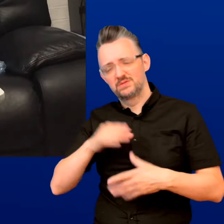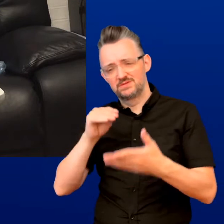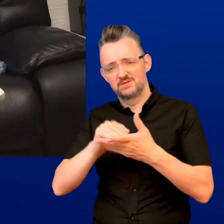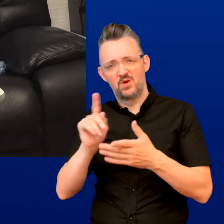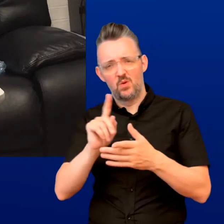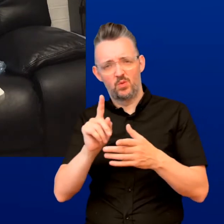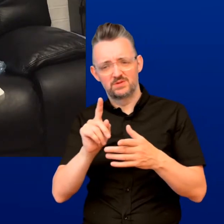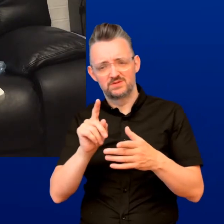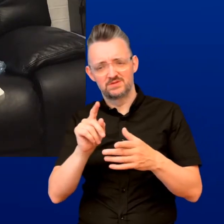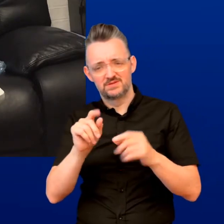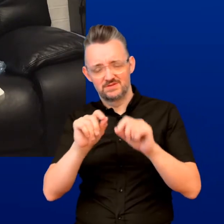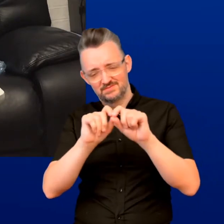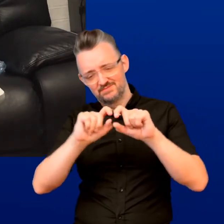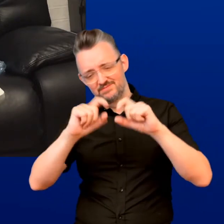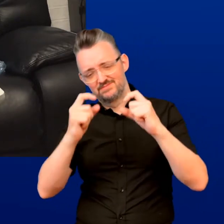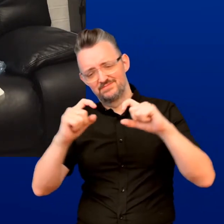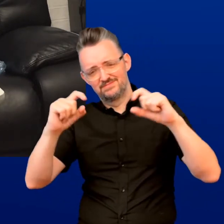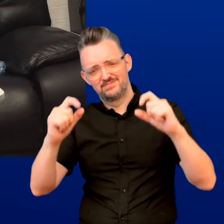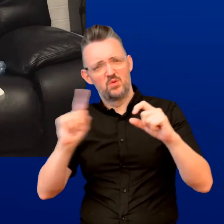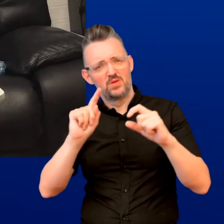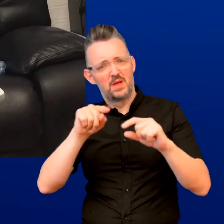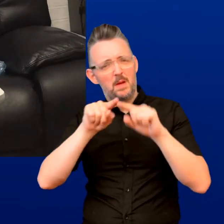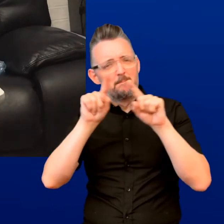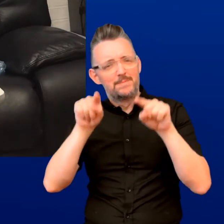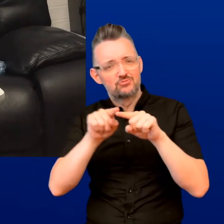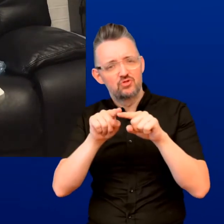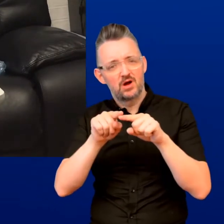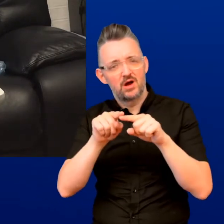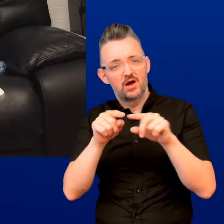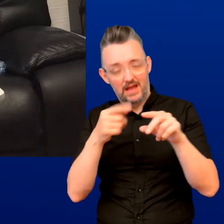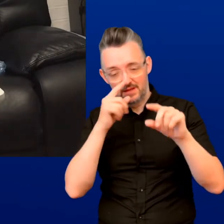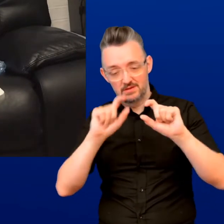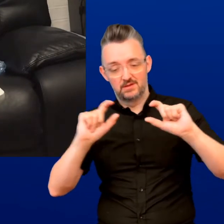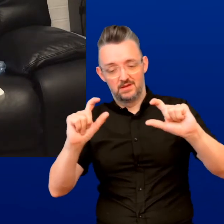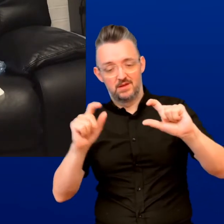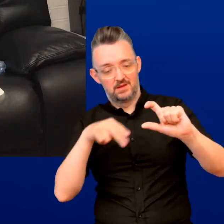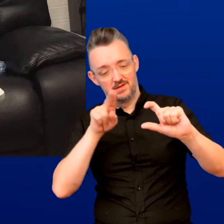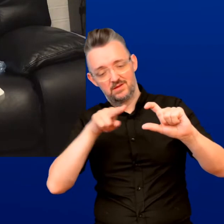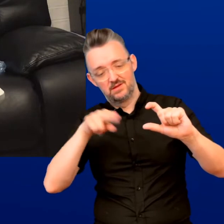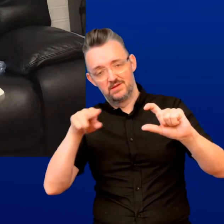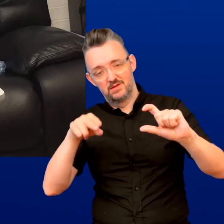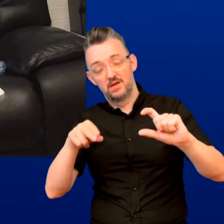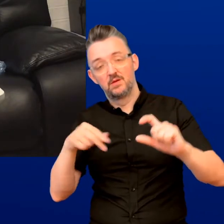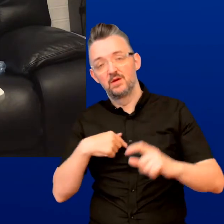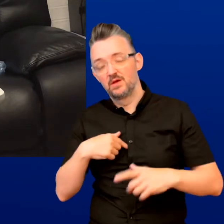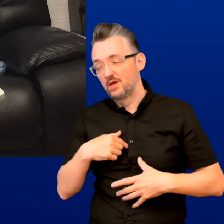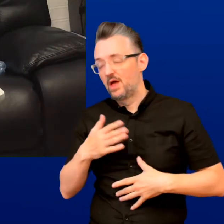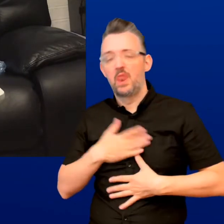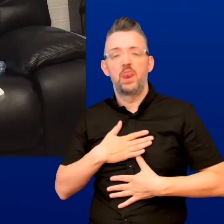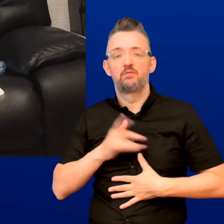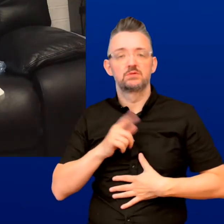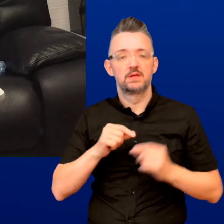to have as a motif for my for my stencil. I love leaves and trees and I also